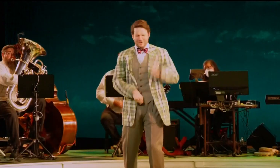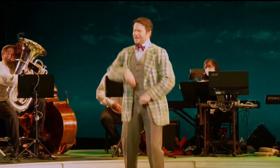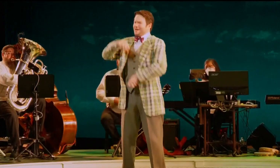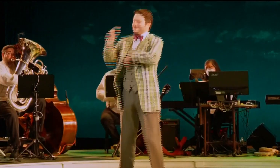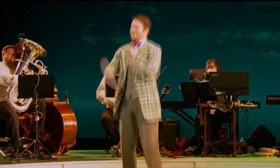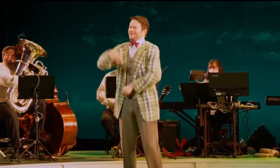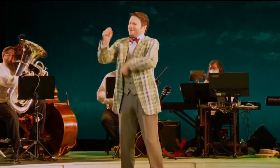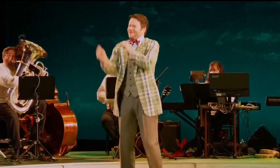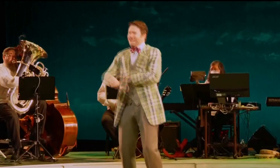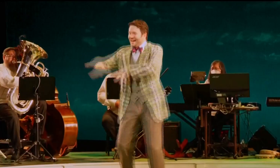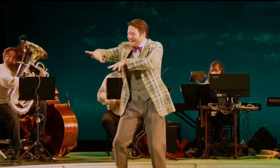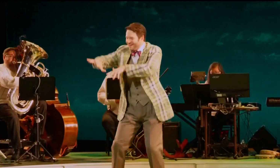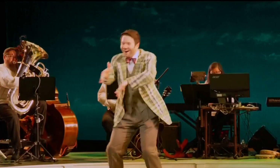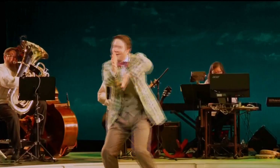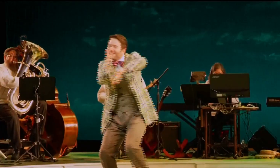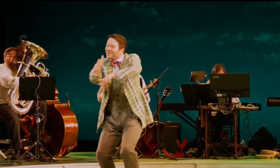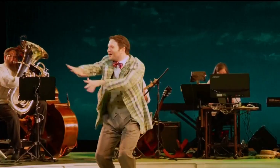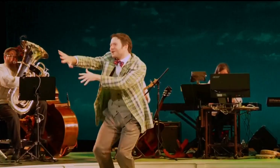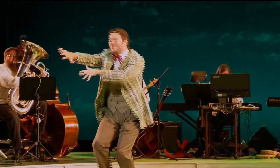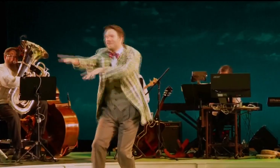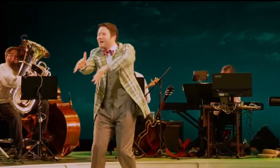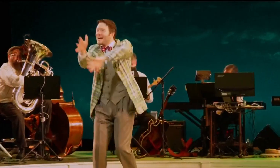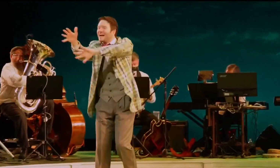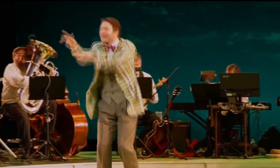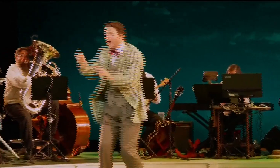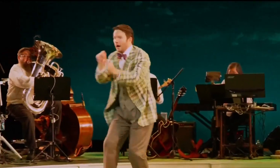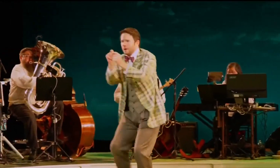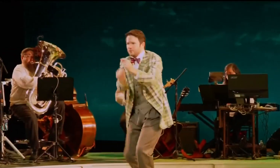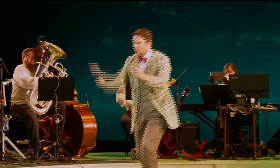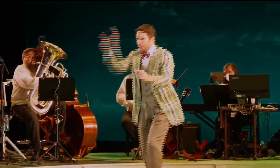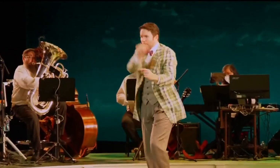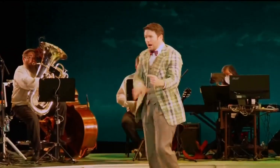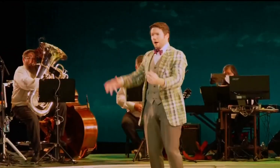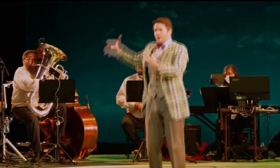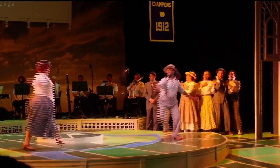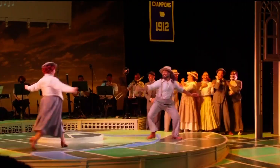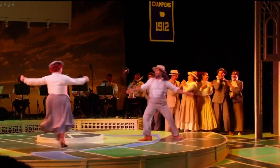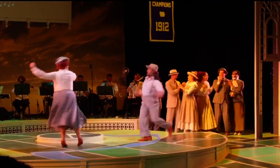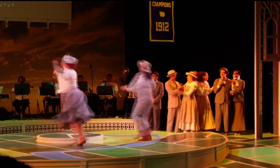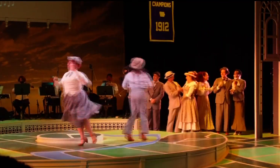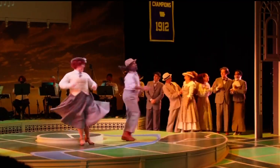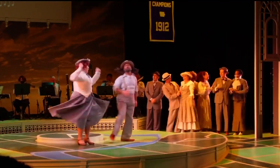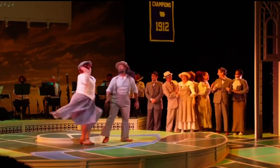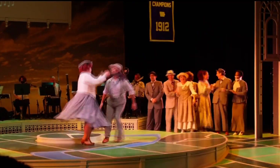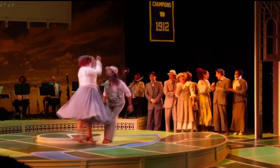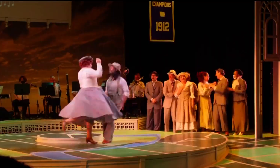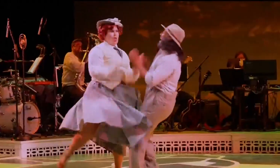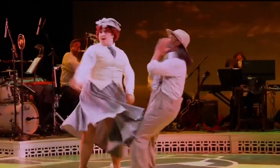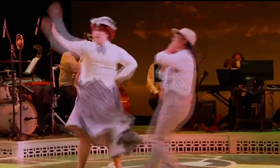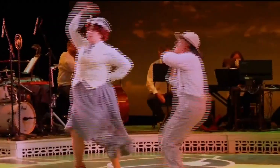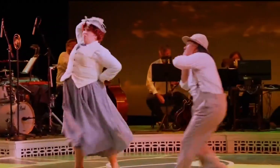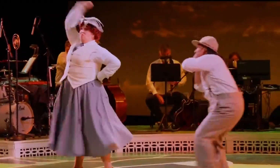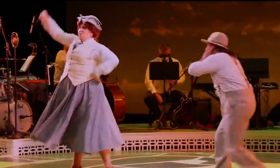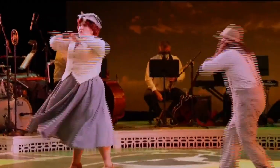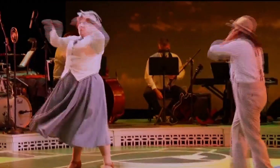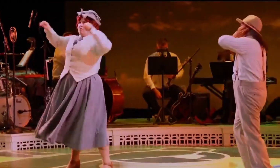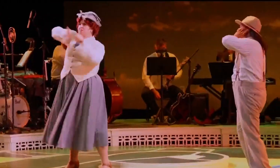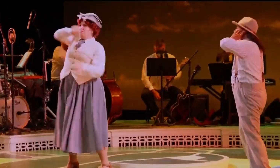It's envisioned as a place where the deaf and hearing communities live side by side and not being able to hear isn't a barrier.